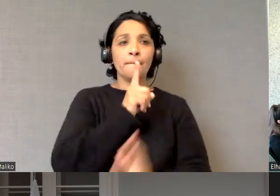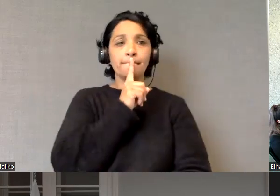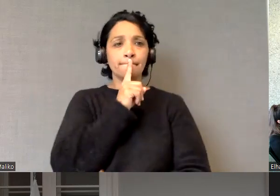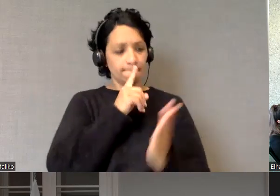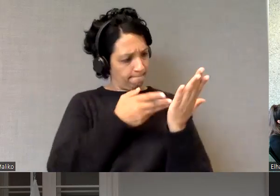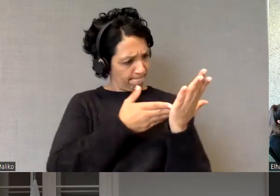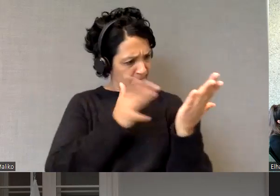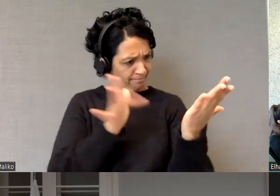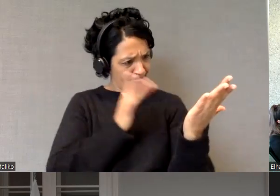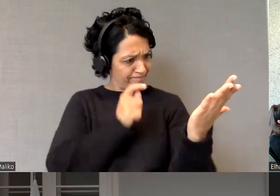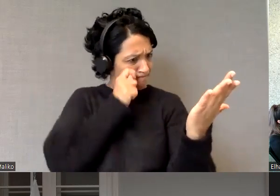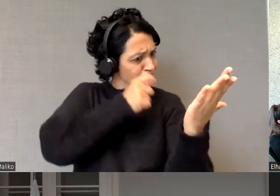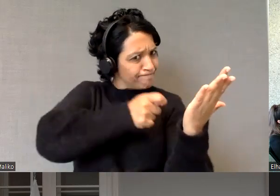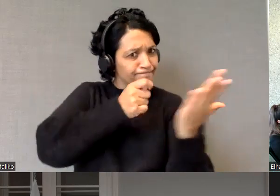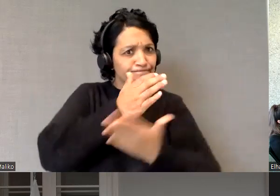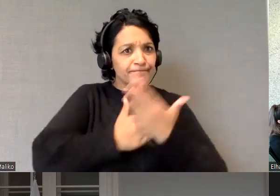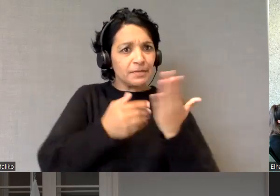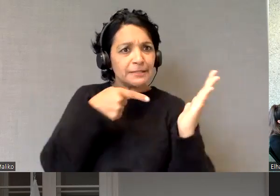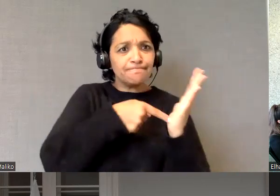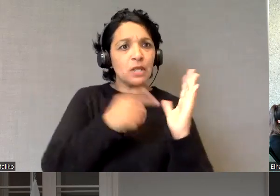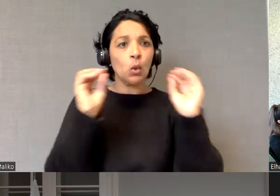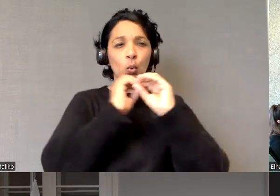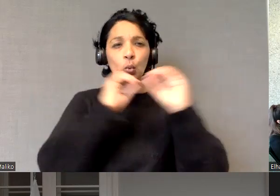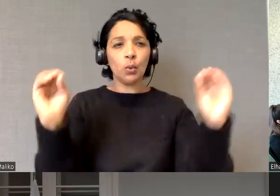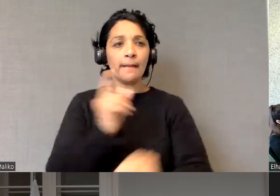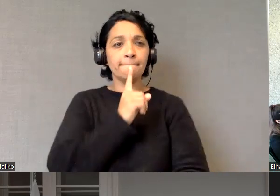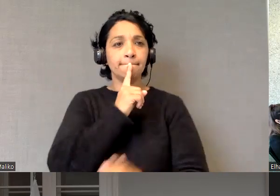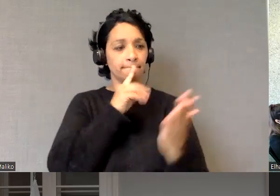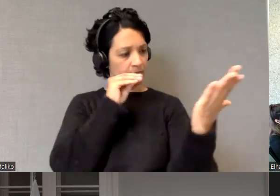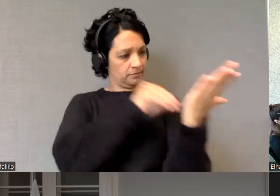no mentions of obligations and no mention of the specific consideration and protections